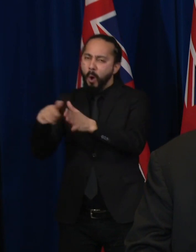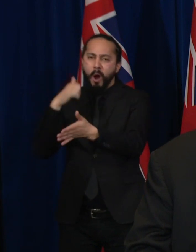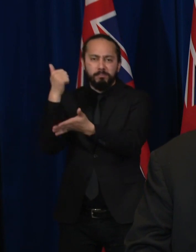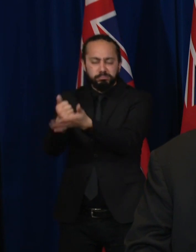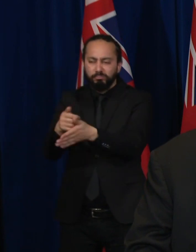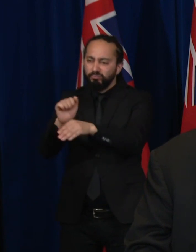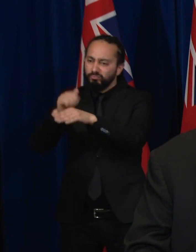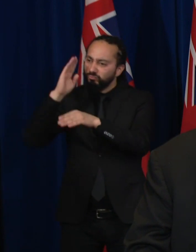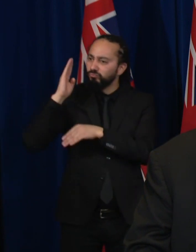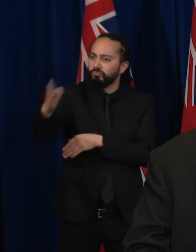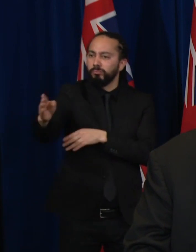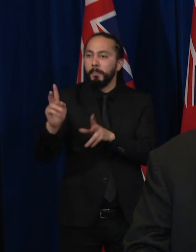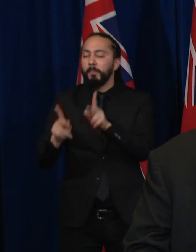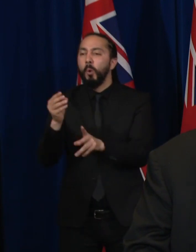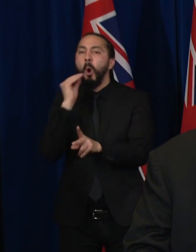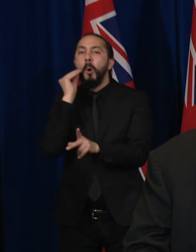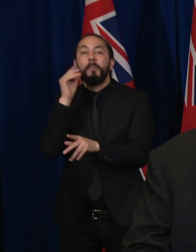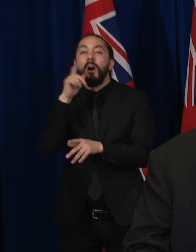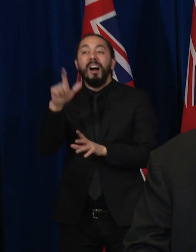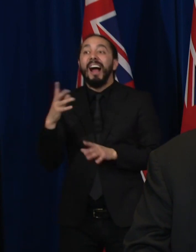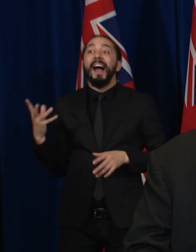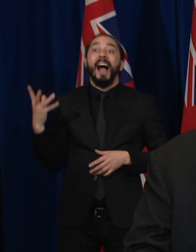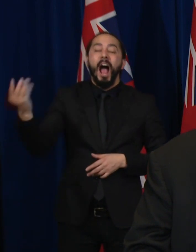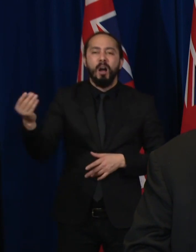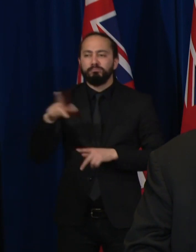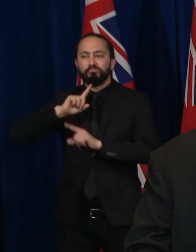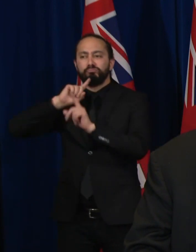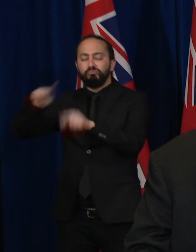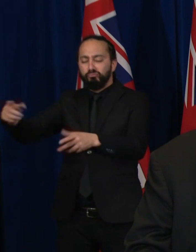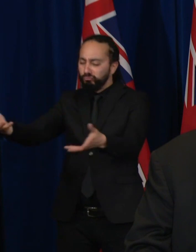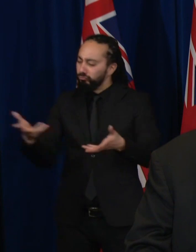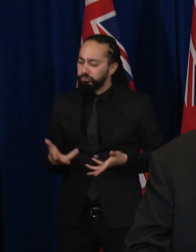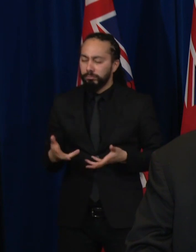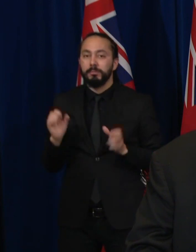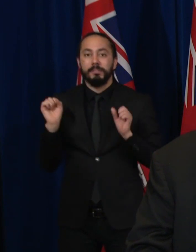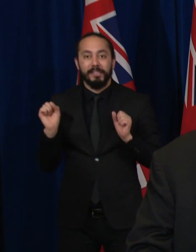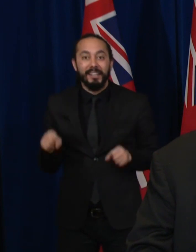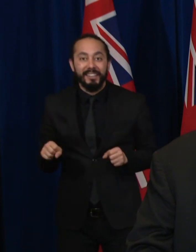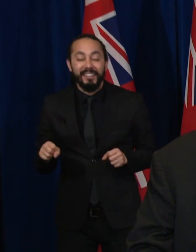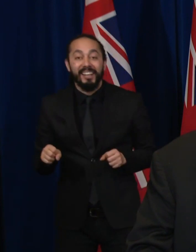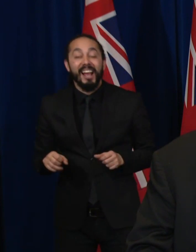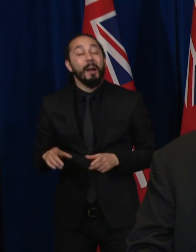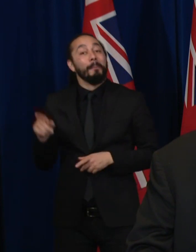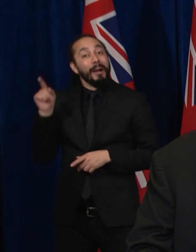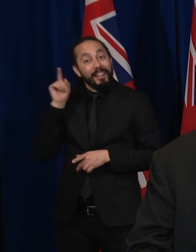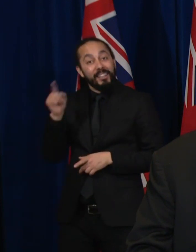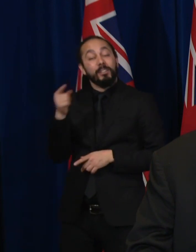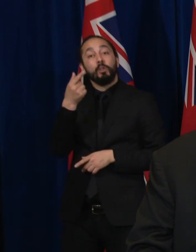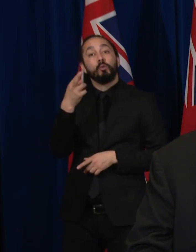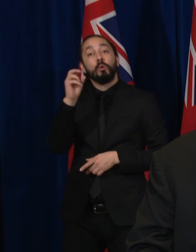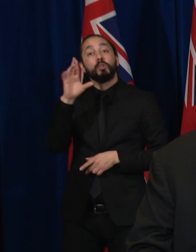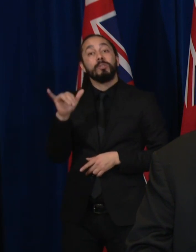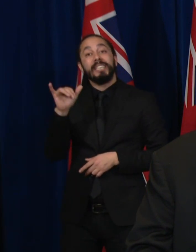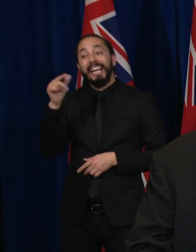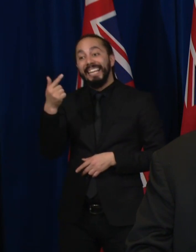They have toe make sure that their employees are well protected. They're a very